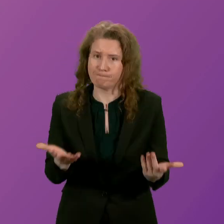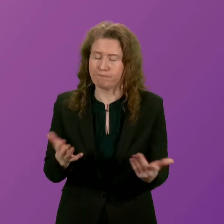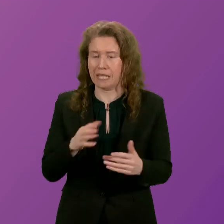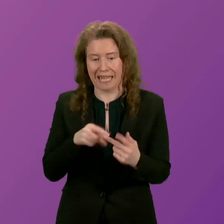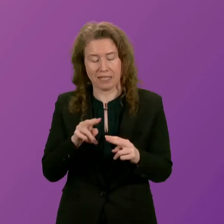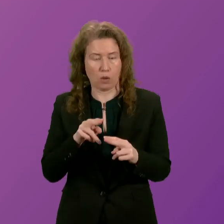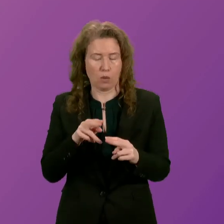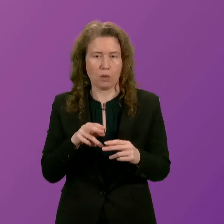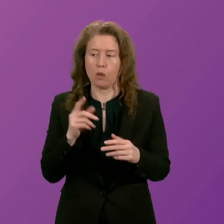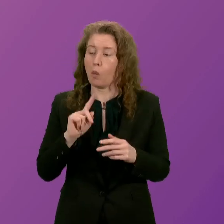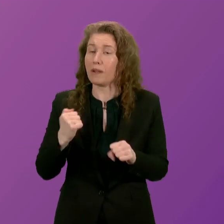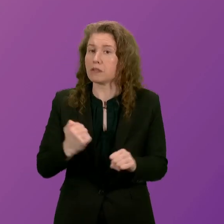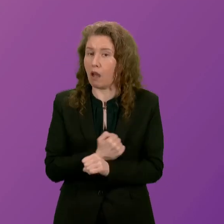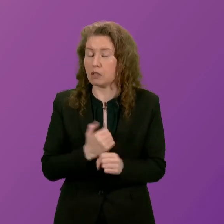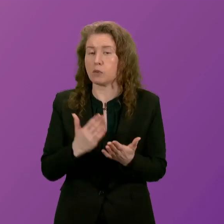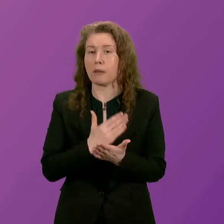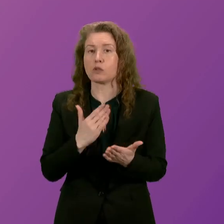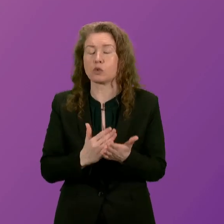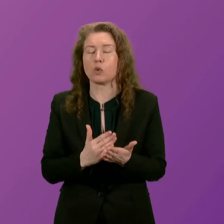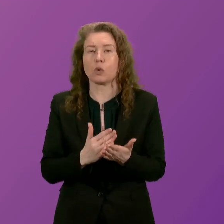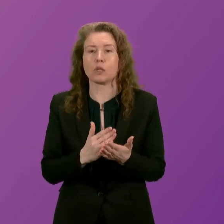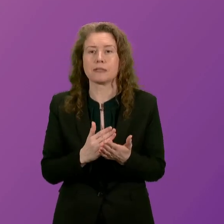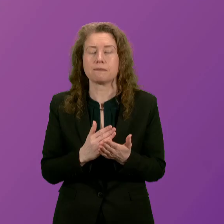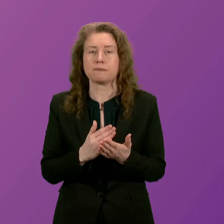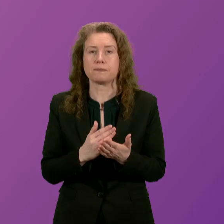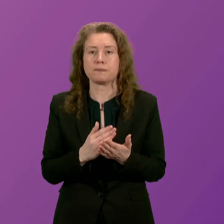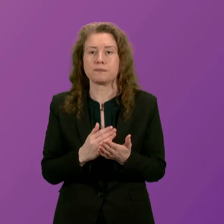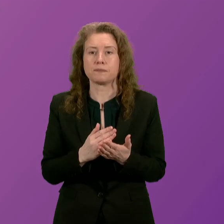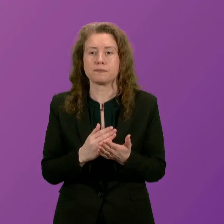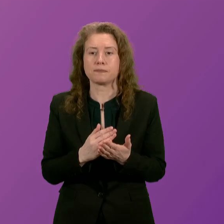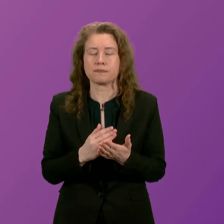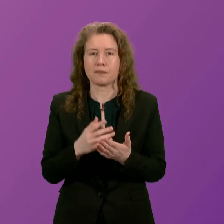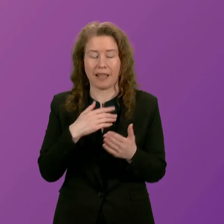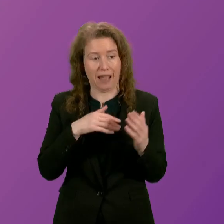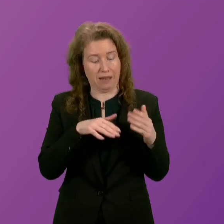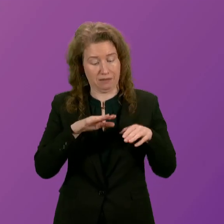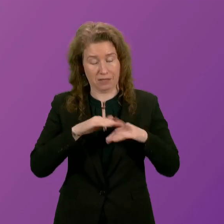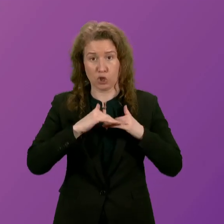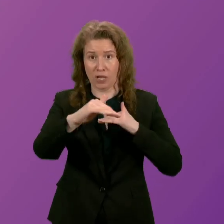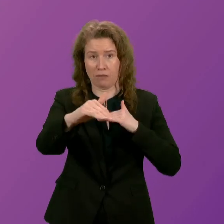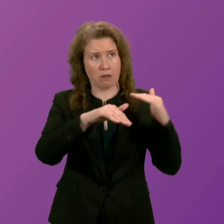The steps that are to be taken to ensure that the landslip shelter is put in place